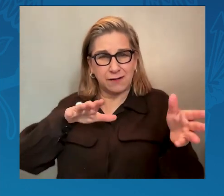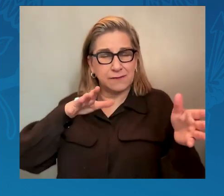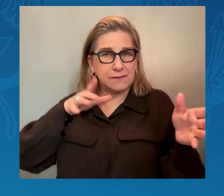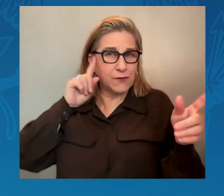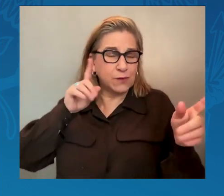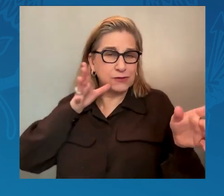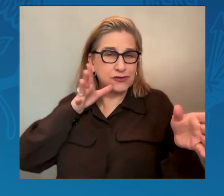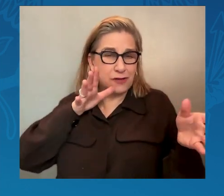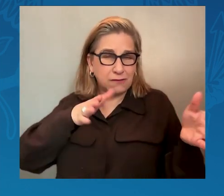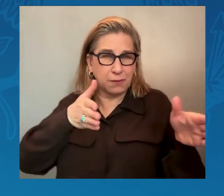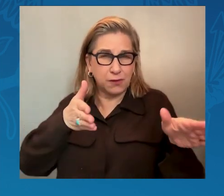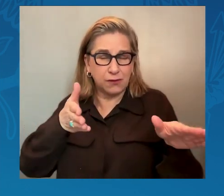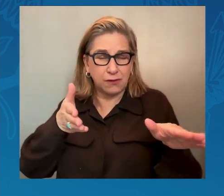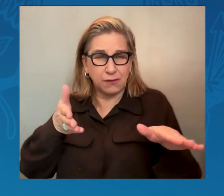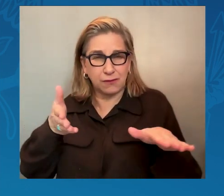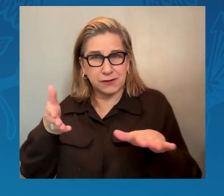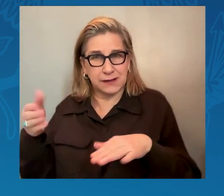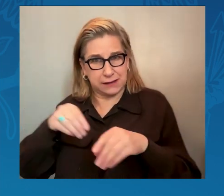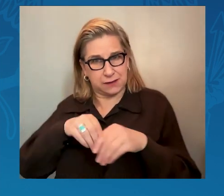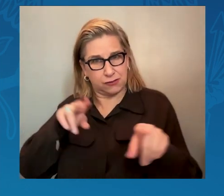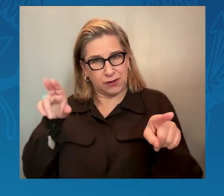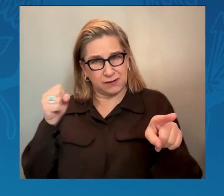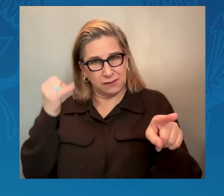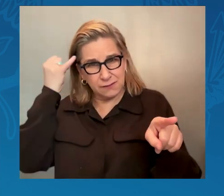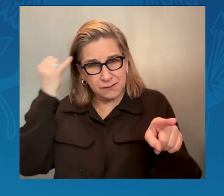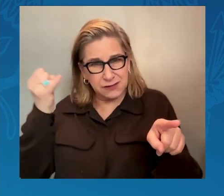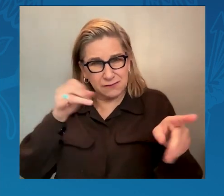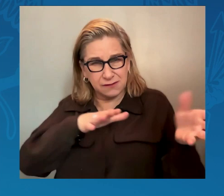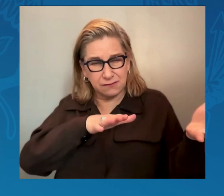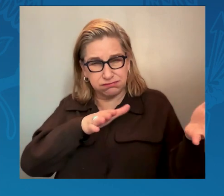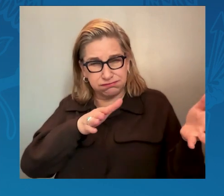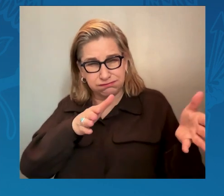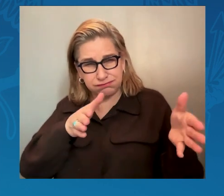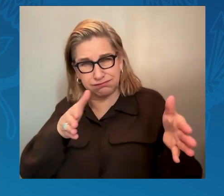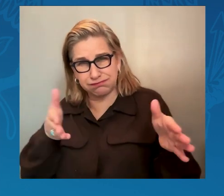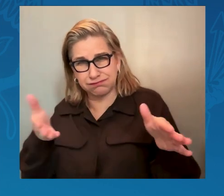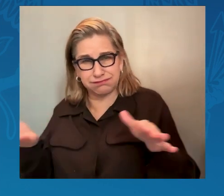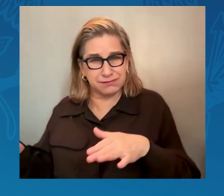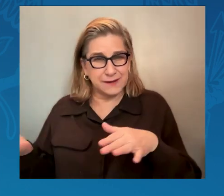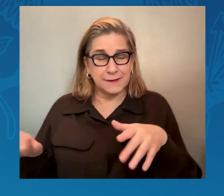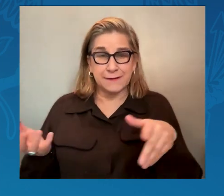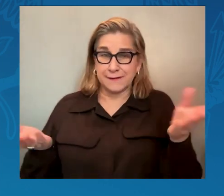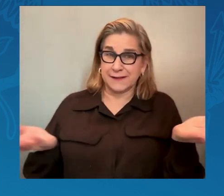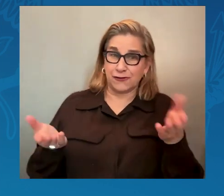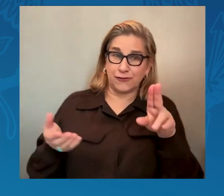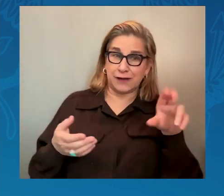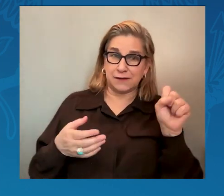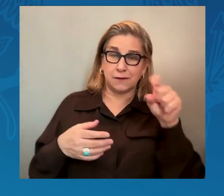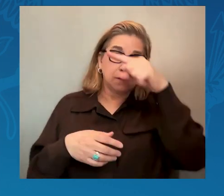We know that in the United States of America, black women are three times more likely to die in connection with childbirth.